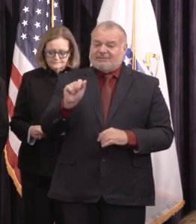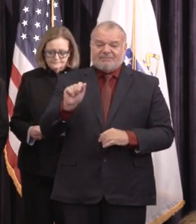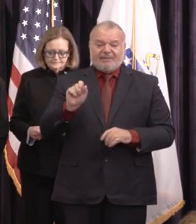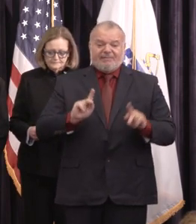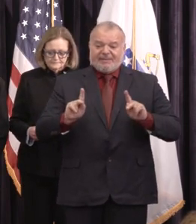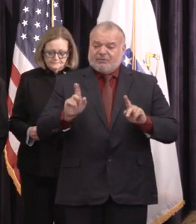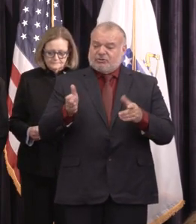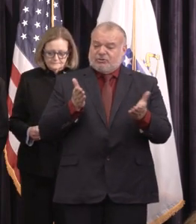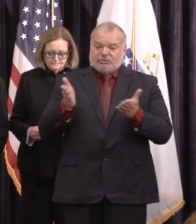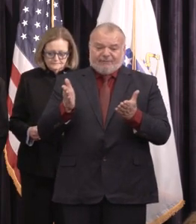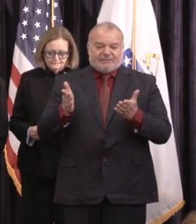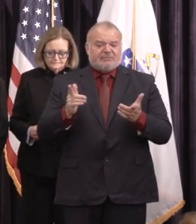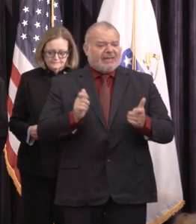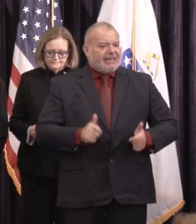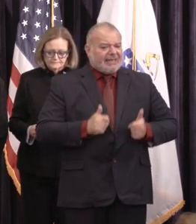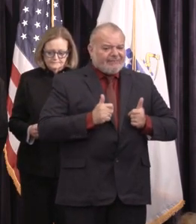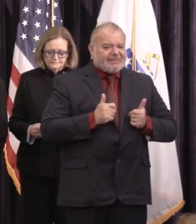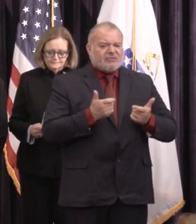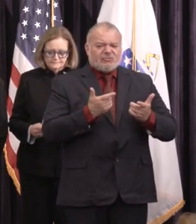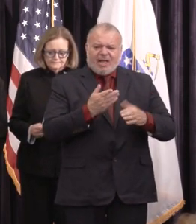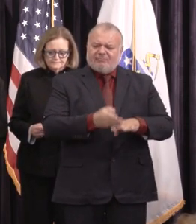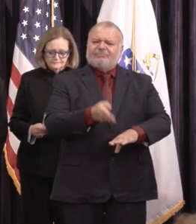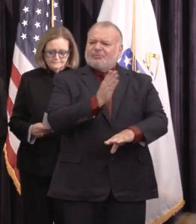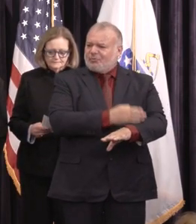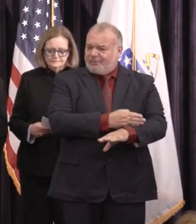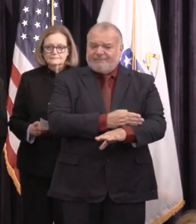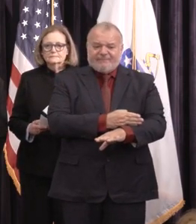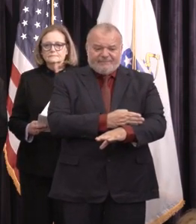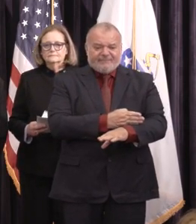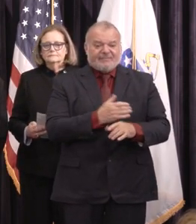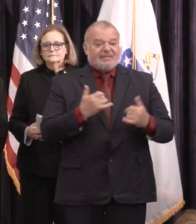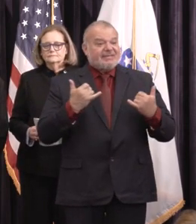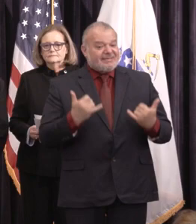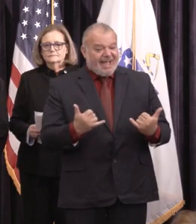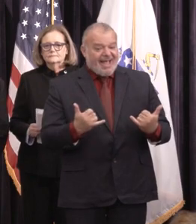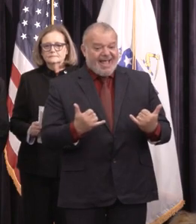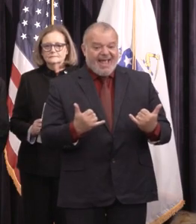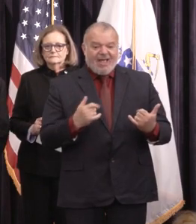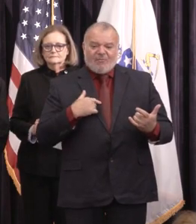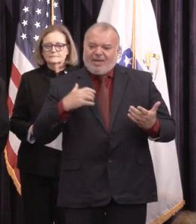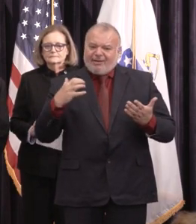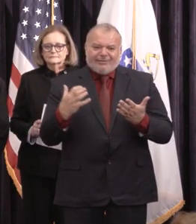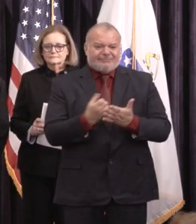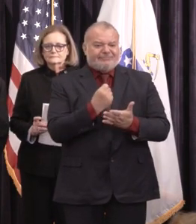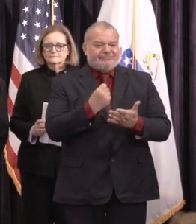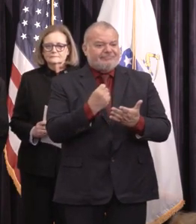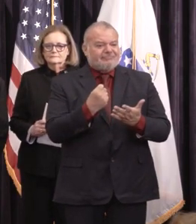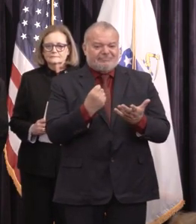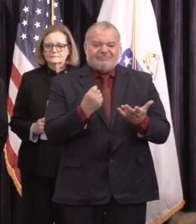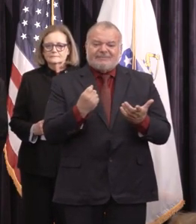And so it a moment to seize this opportunity. Inclusive employment is a matter of justice and